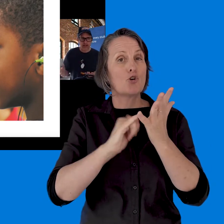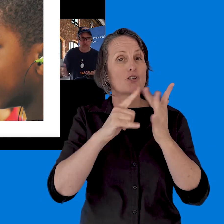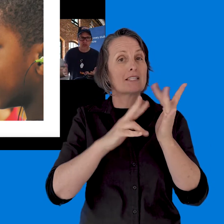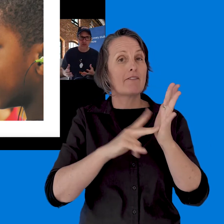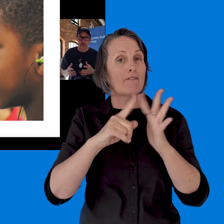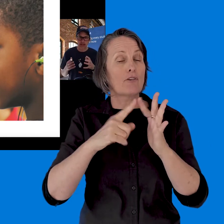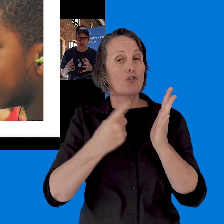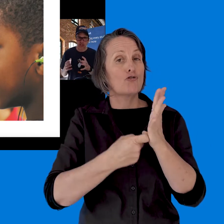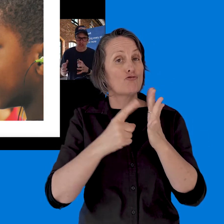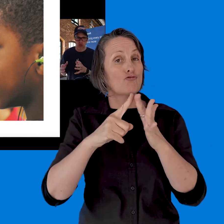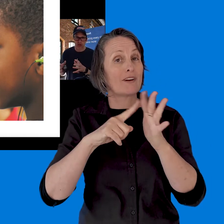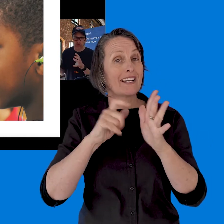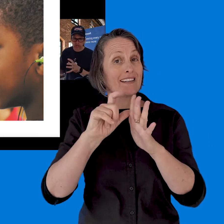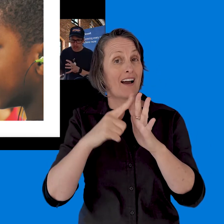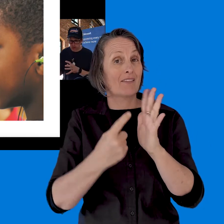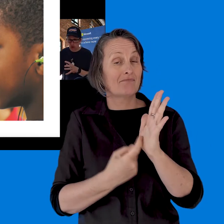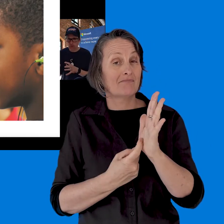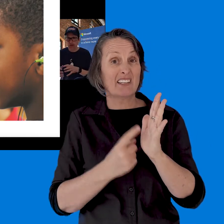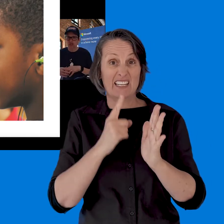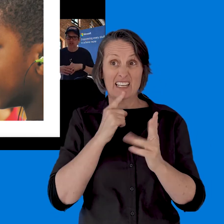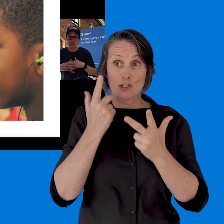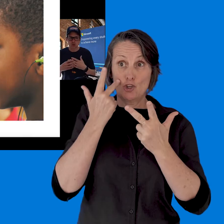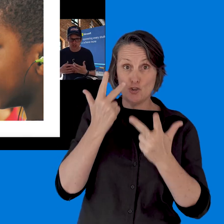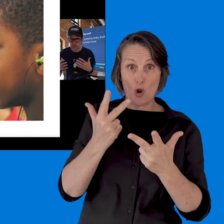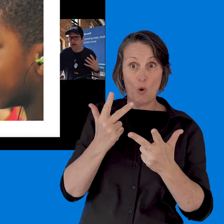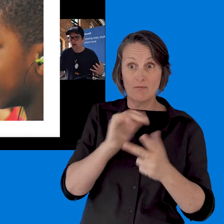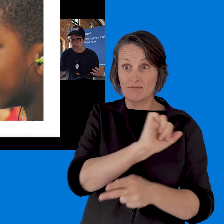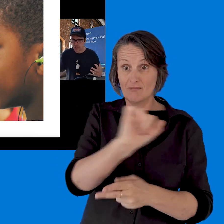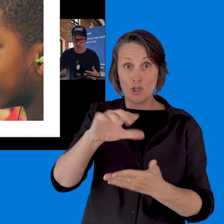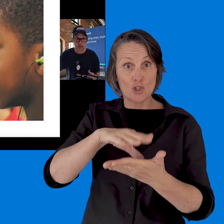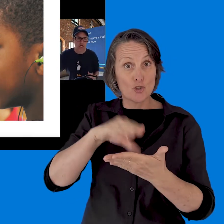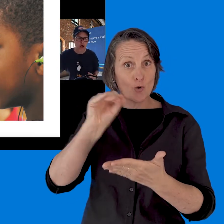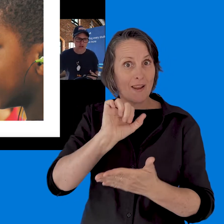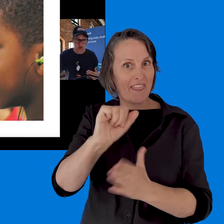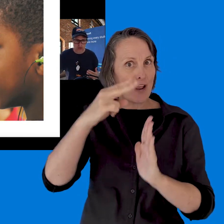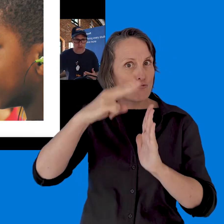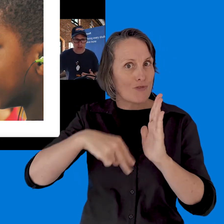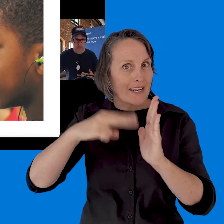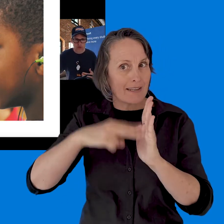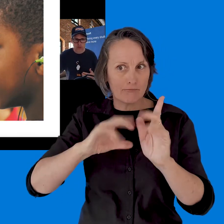grade students actually showed their reading comprehension scores get better, et cetera. I talked through that before,